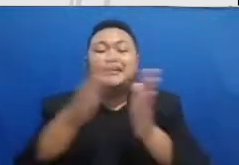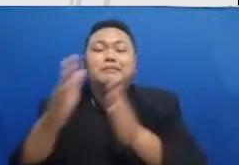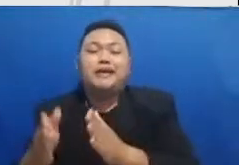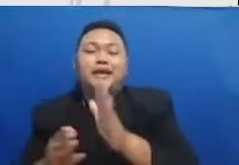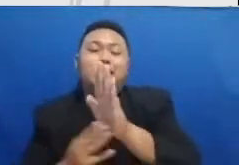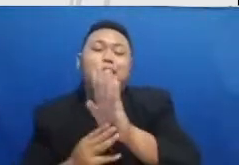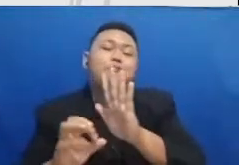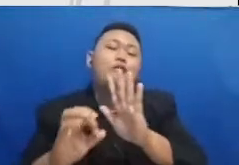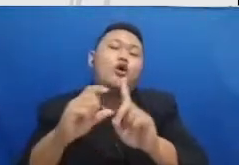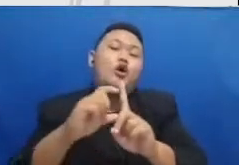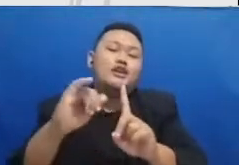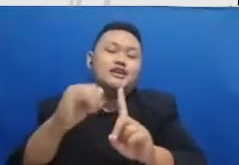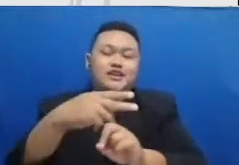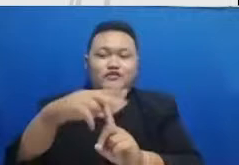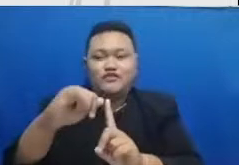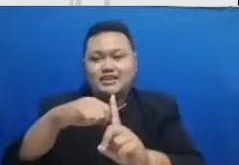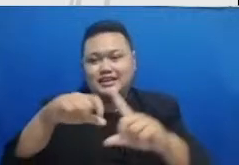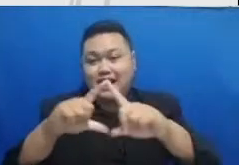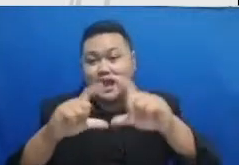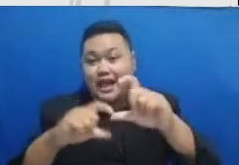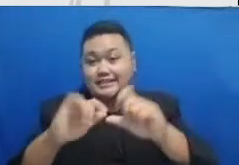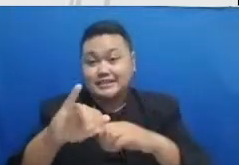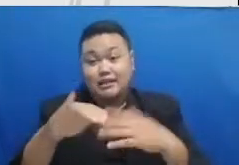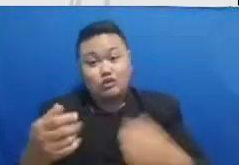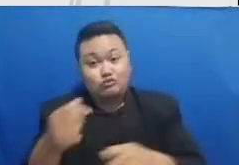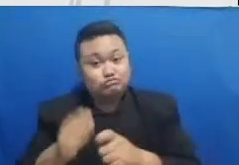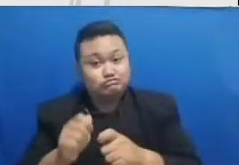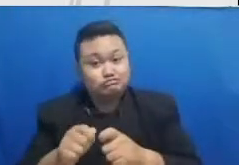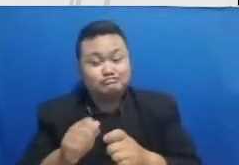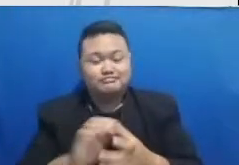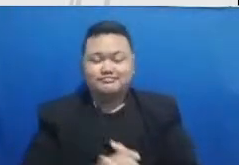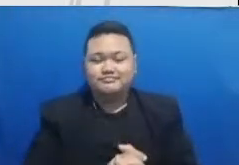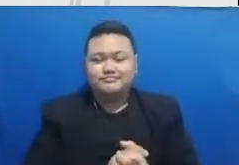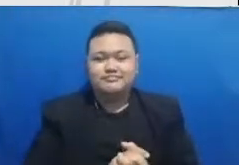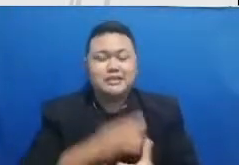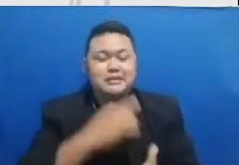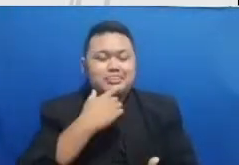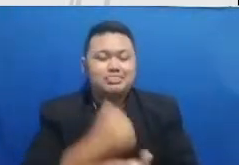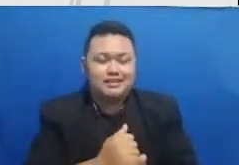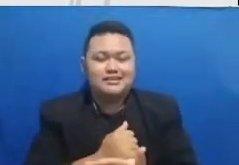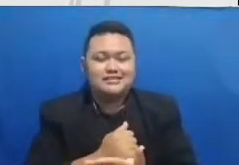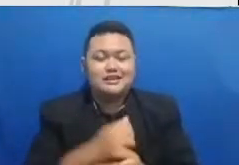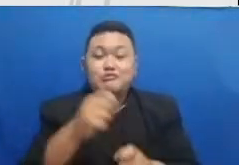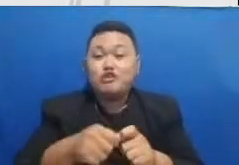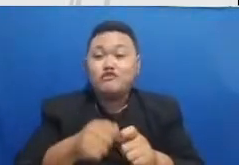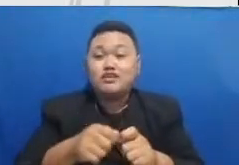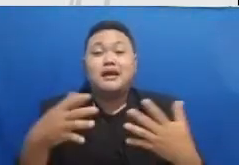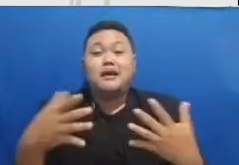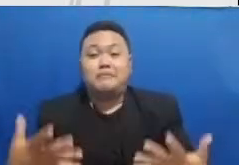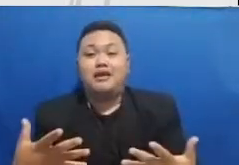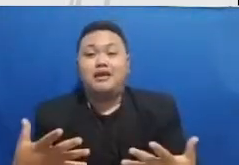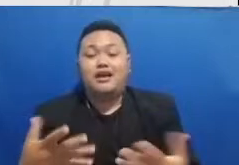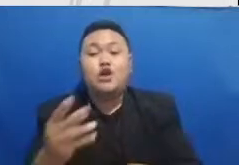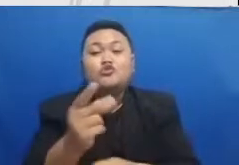be noted that in the modification stage, it is very unlikely that teachers can stand alone,